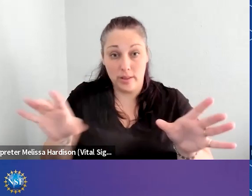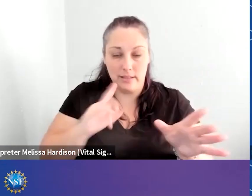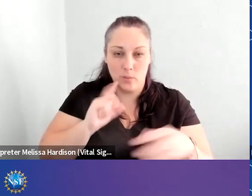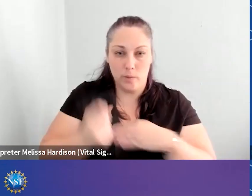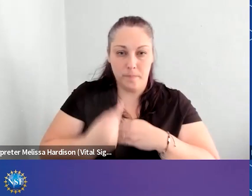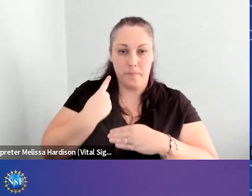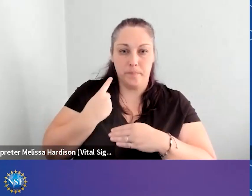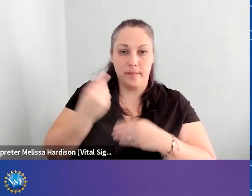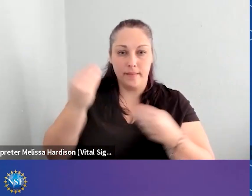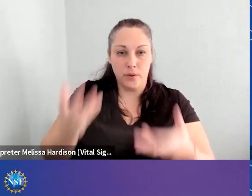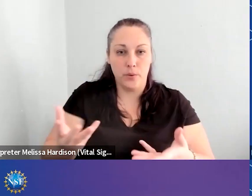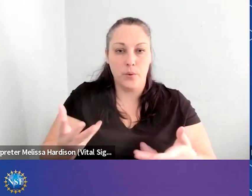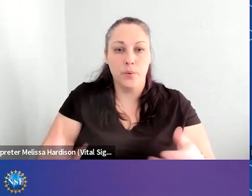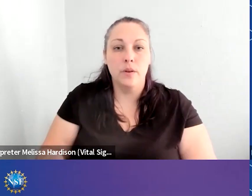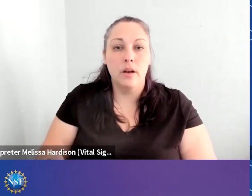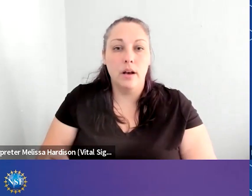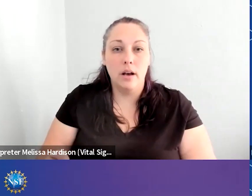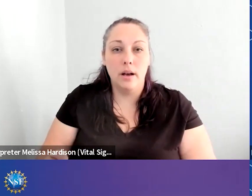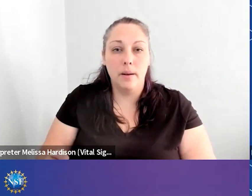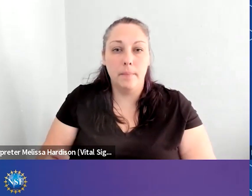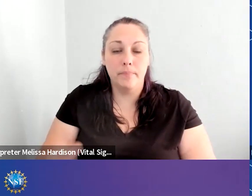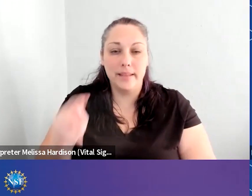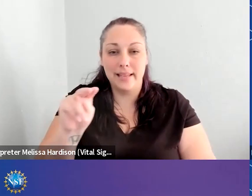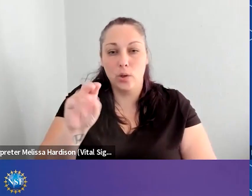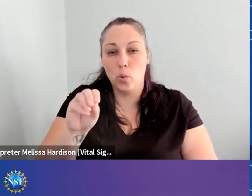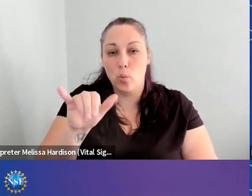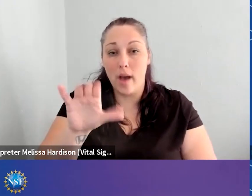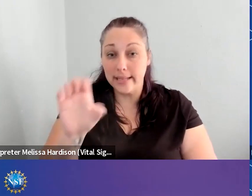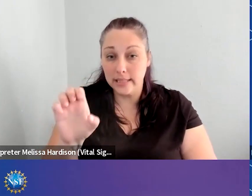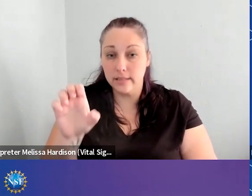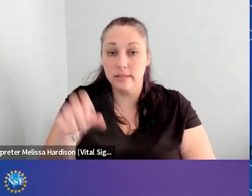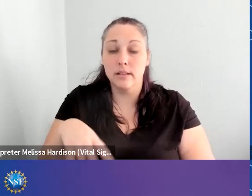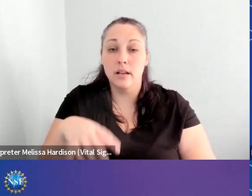So for example, Noyce, the Robert Noyce Teacher Scholarship program.